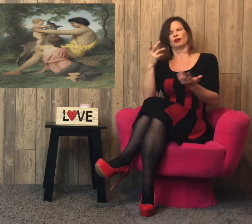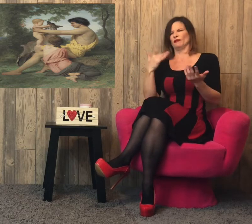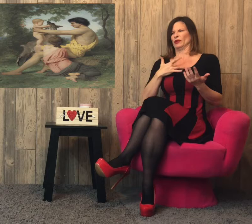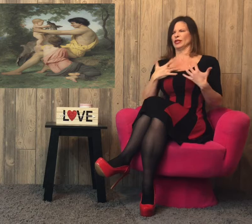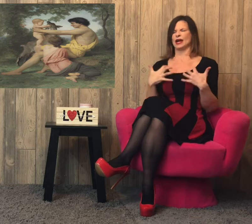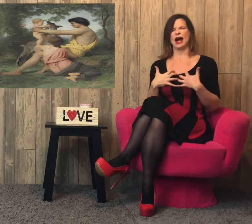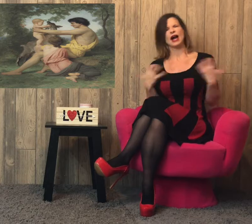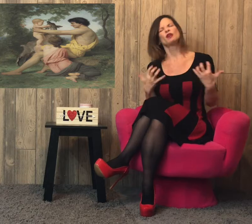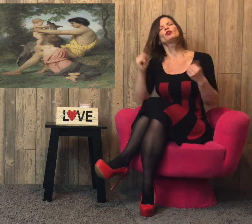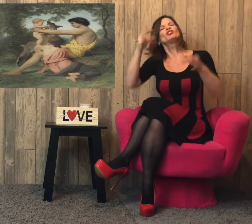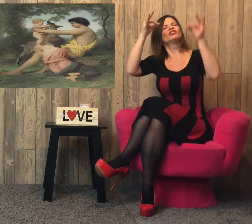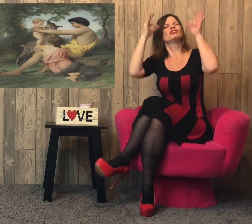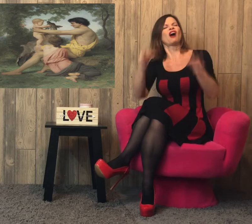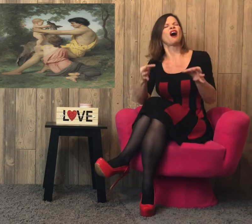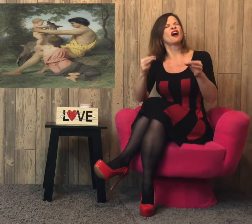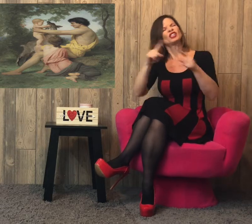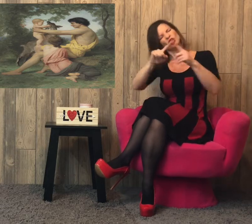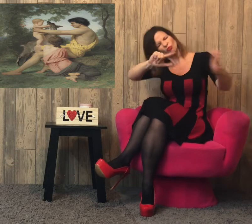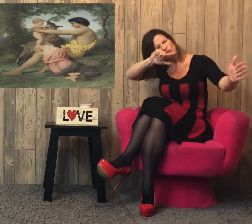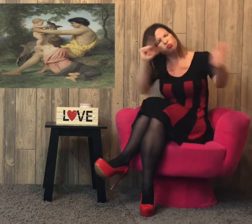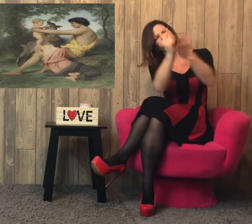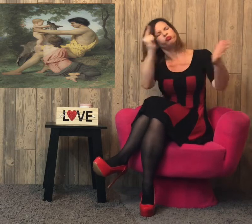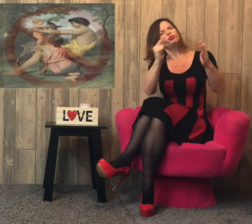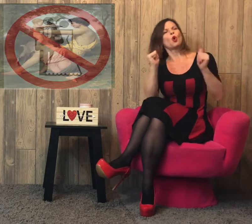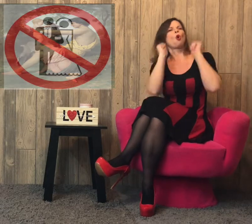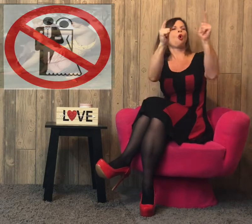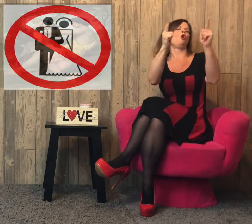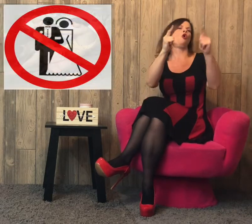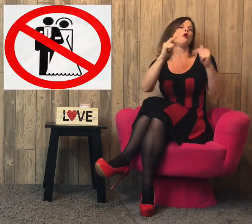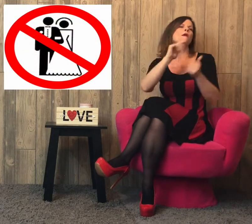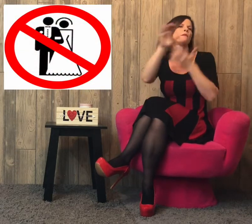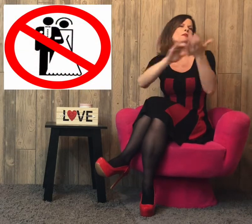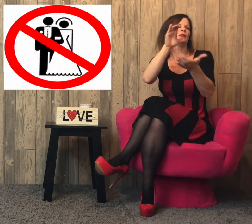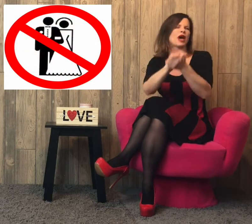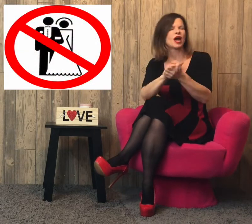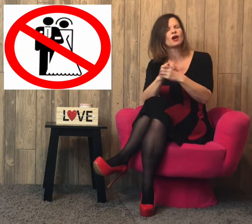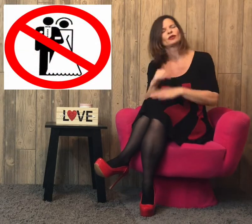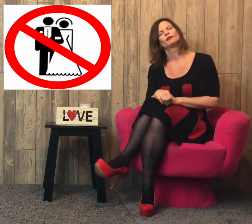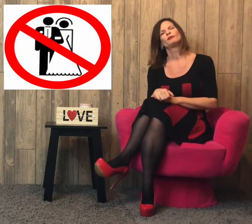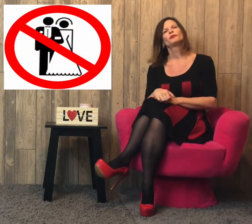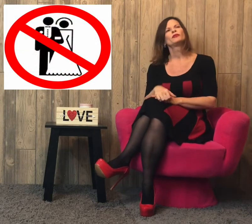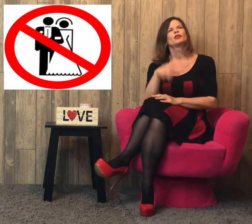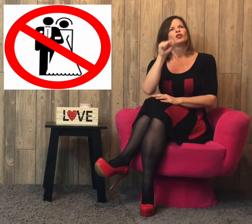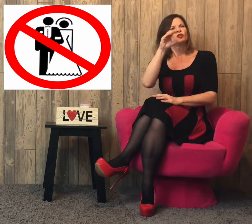Claudius was furious and decided to ban marriage altogether!